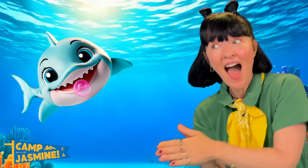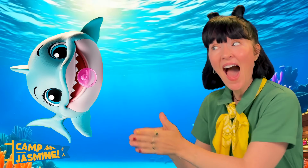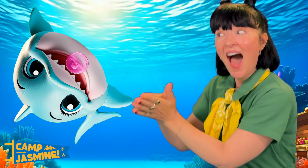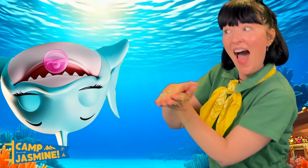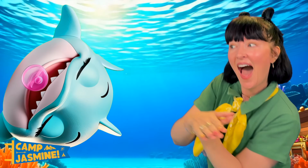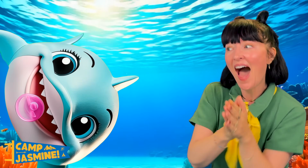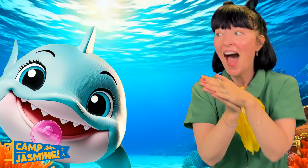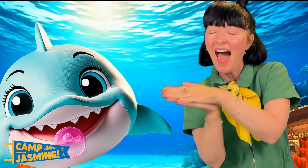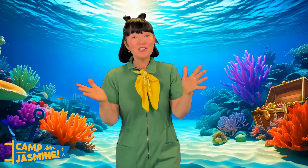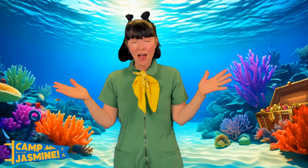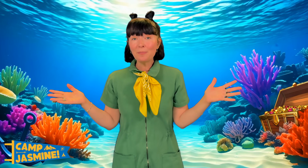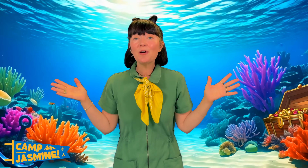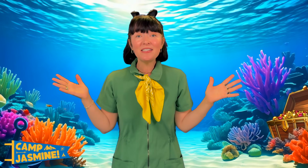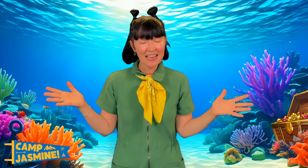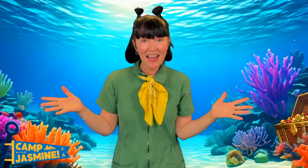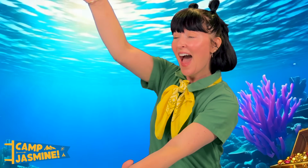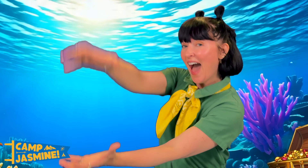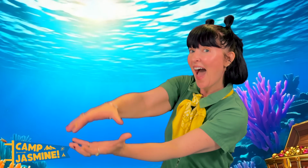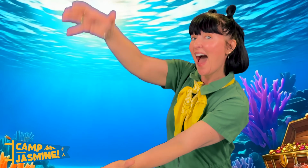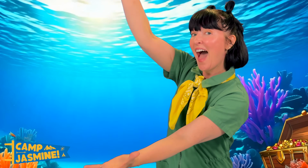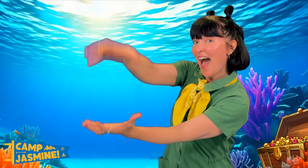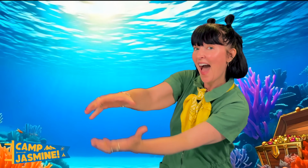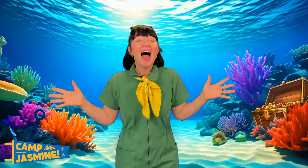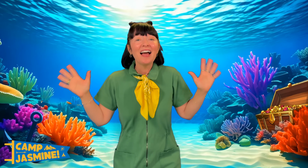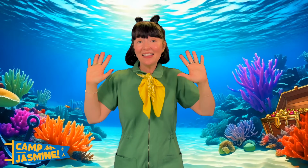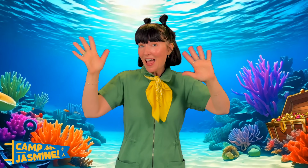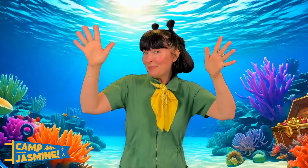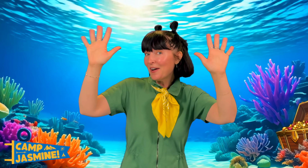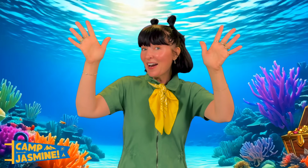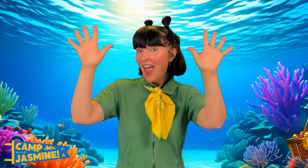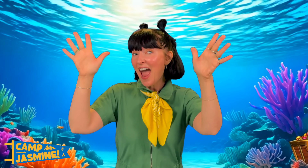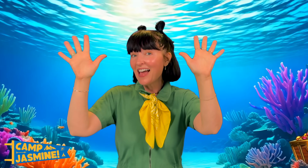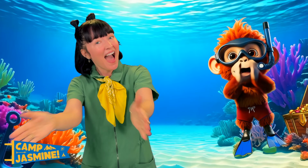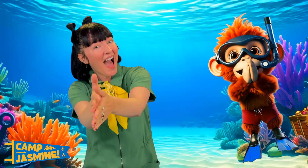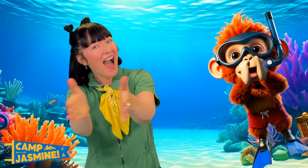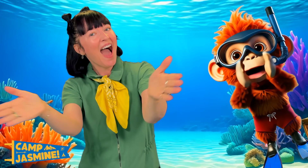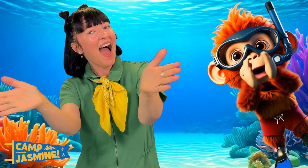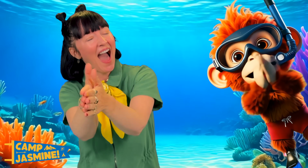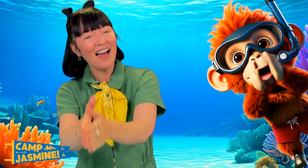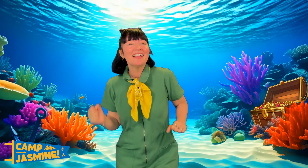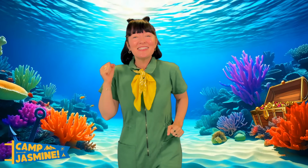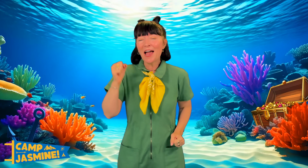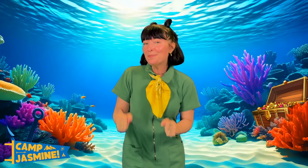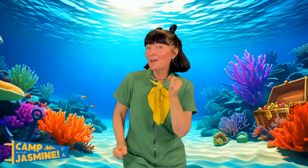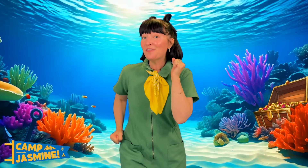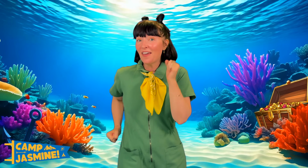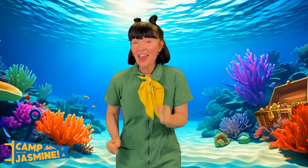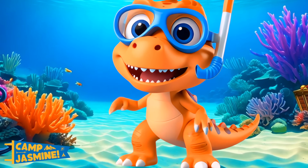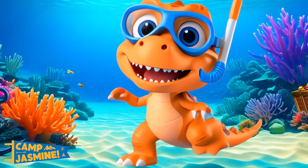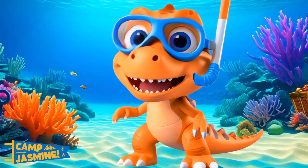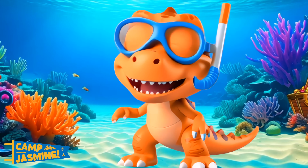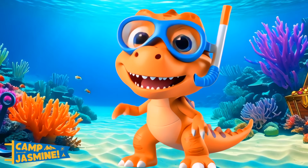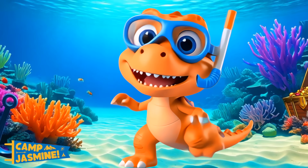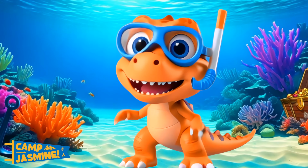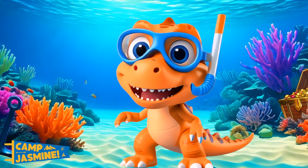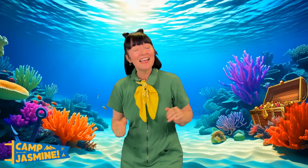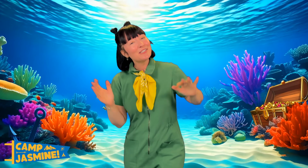[Silly whistle] Chomp your teeth! [Chomp, chomp] Clap your hands [Clap, clap] Stomp your feet! [Stomp, stomp]